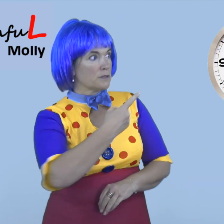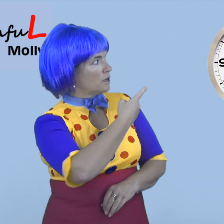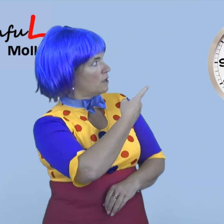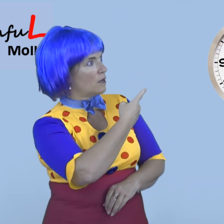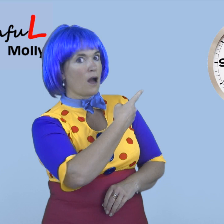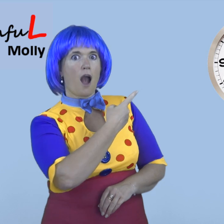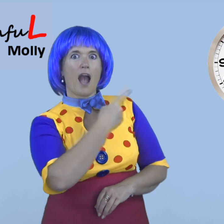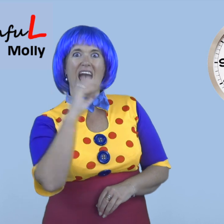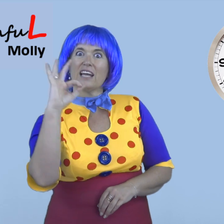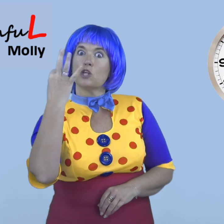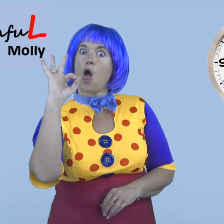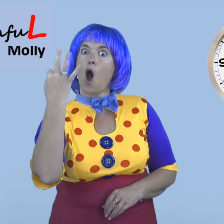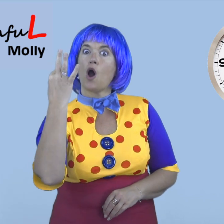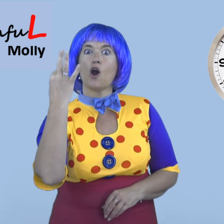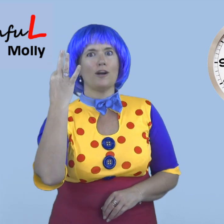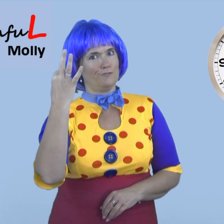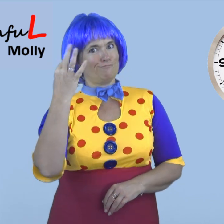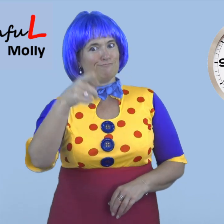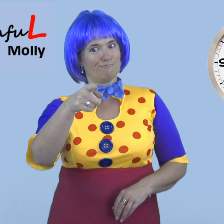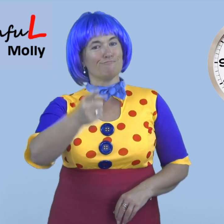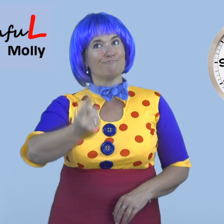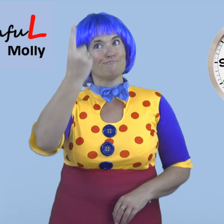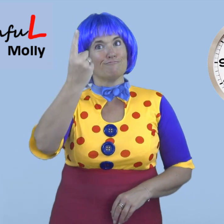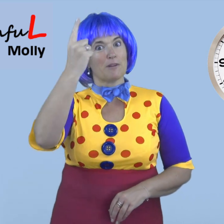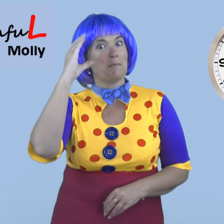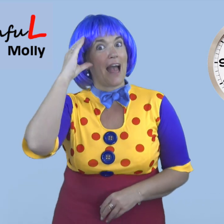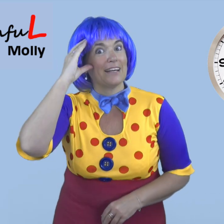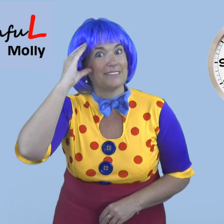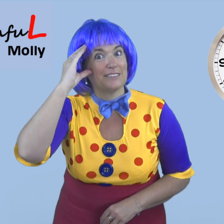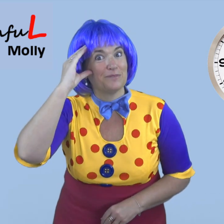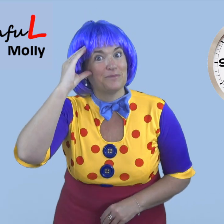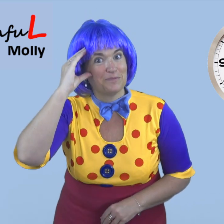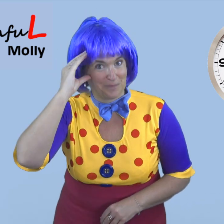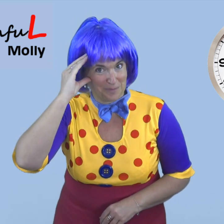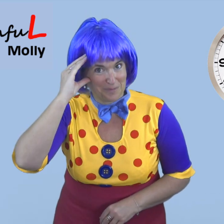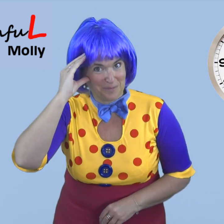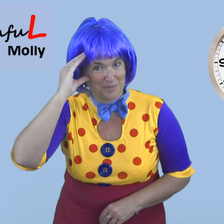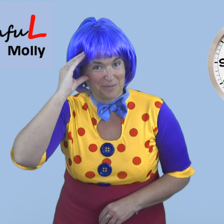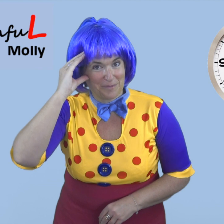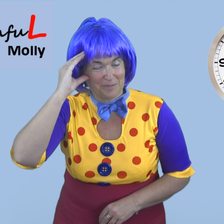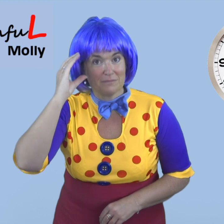It is 8 o'clock so it is bedtime.